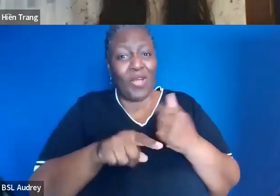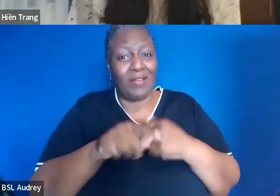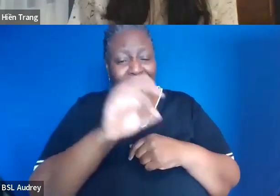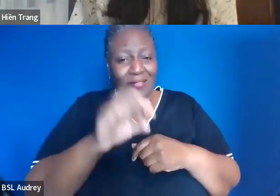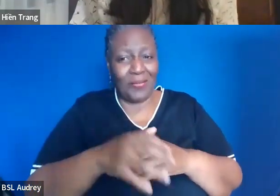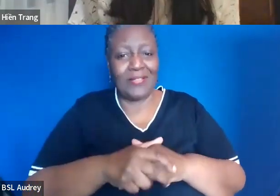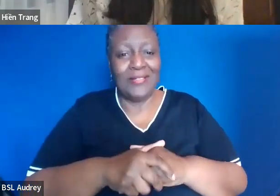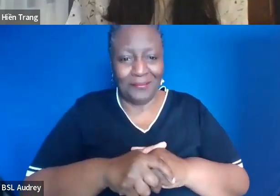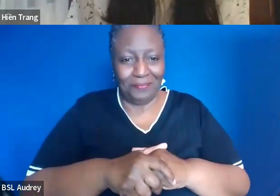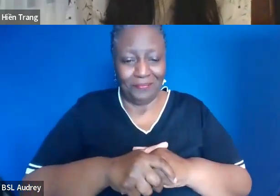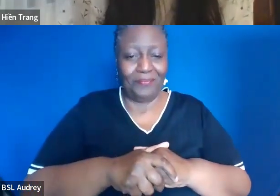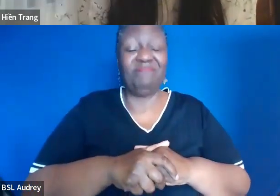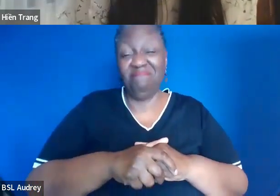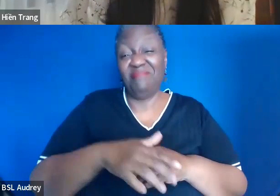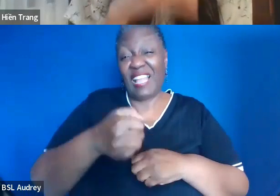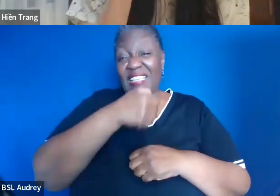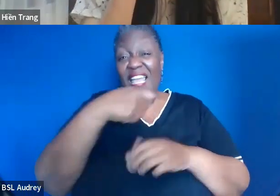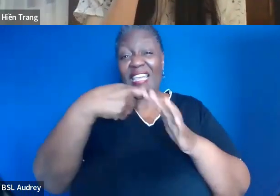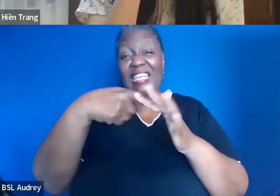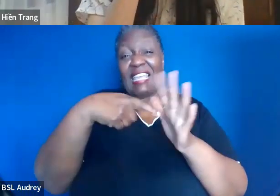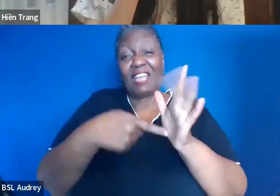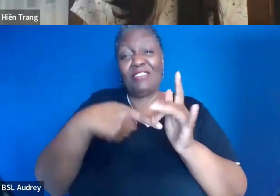yes karaoke is part of the beginning